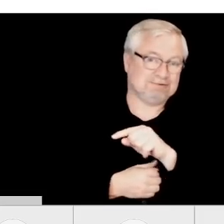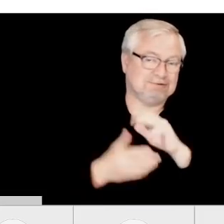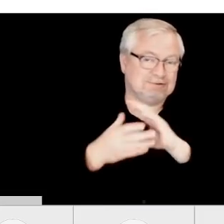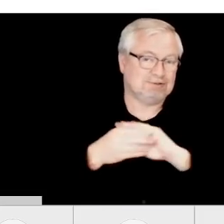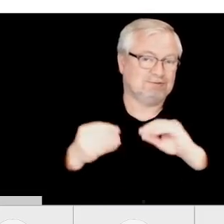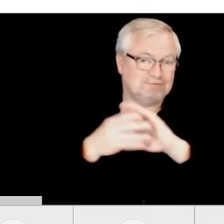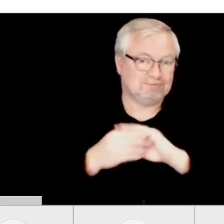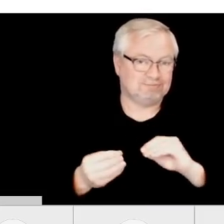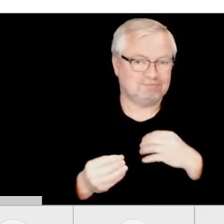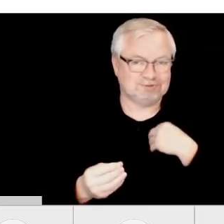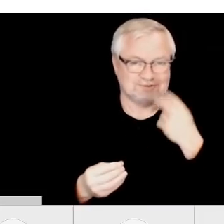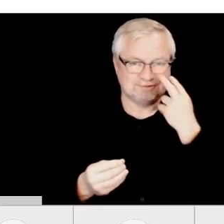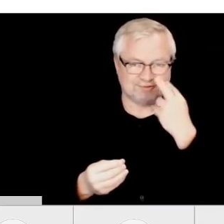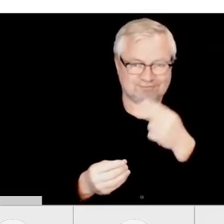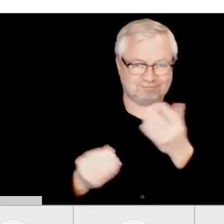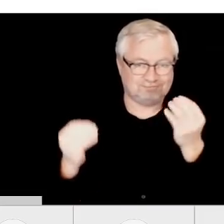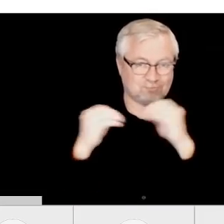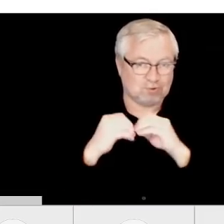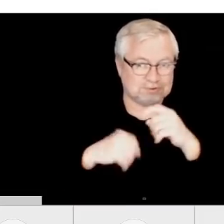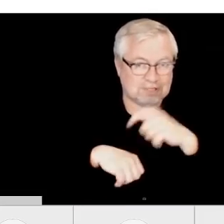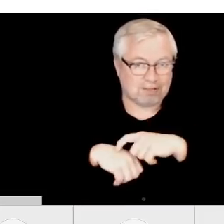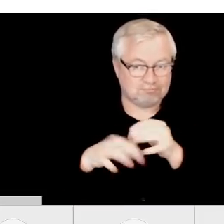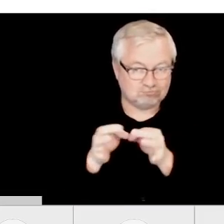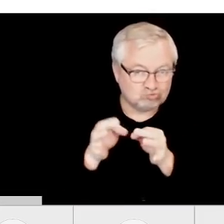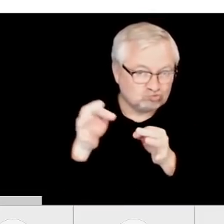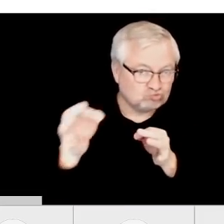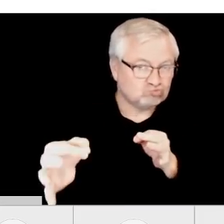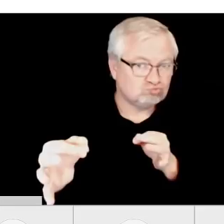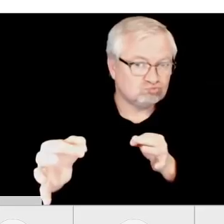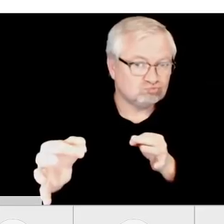time available until the peak materializes.